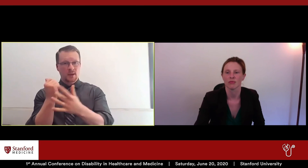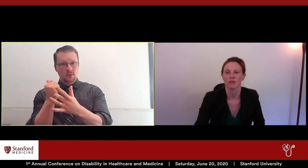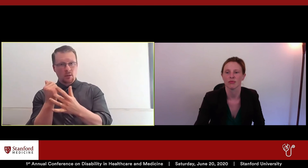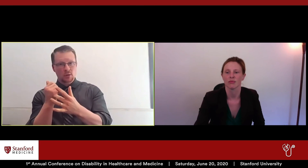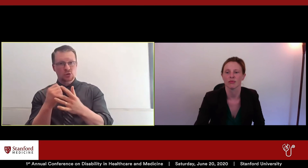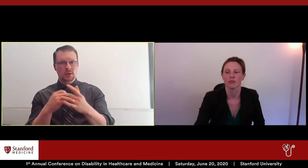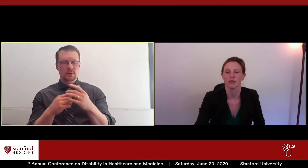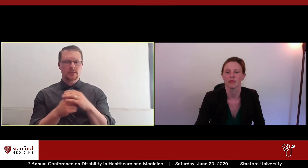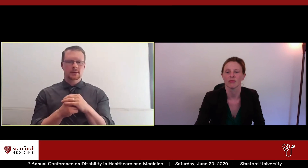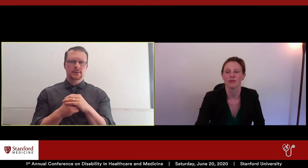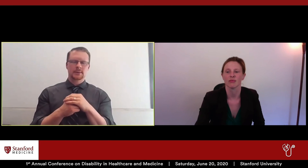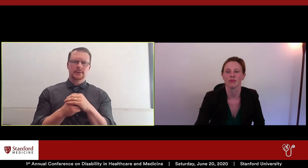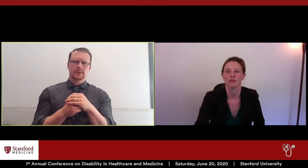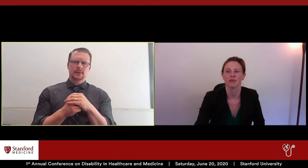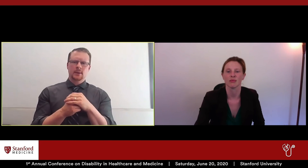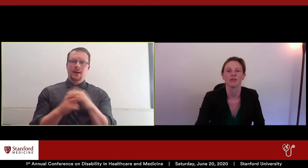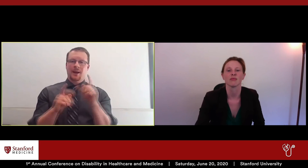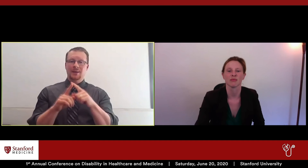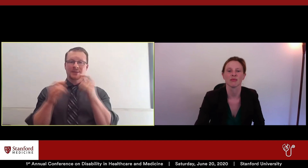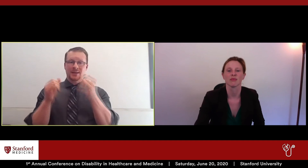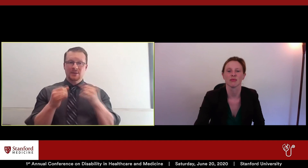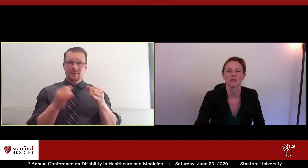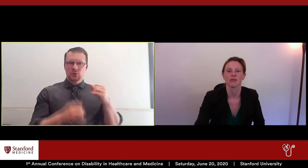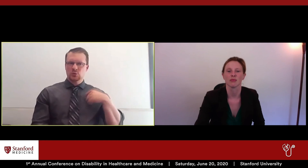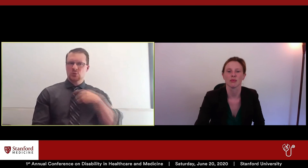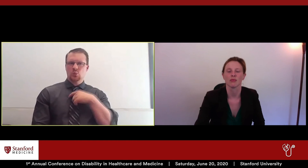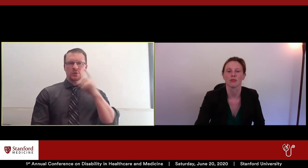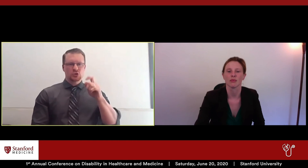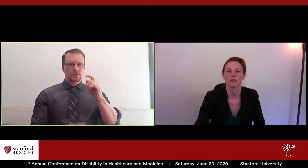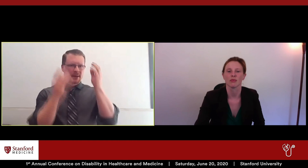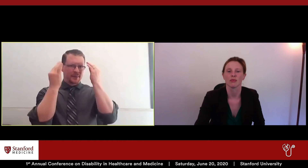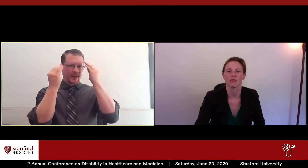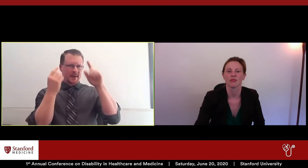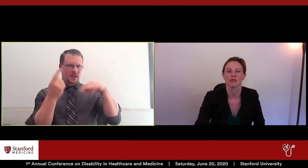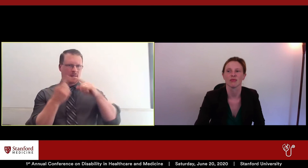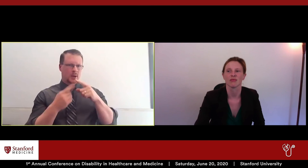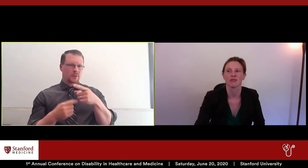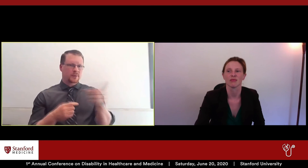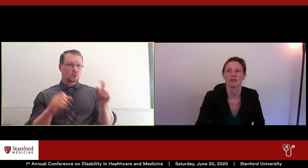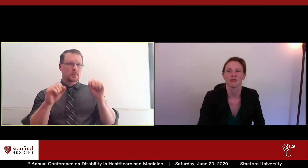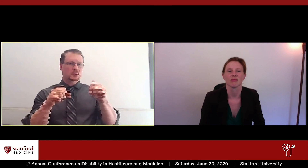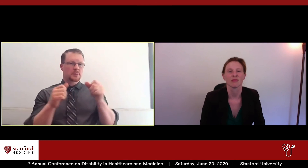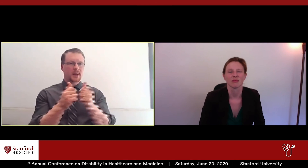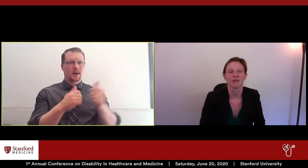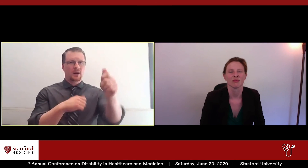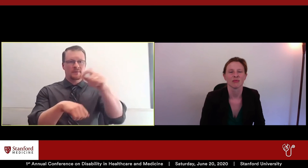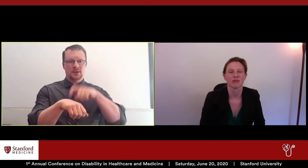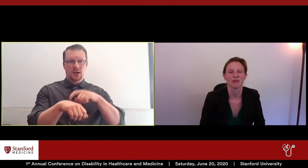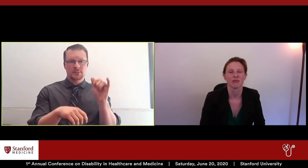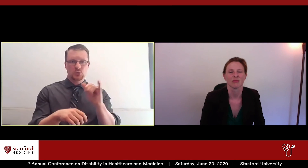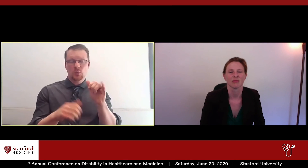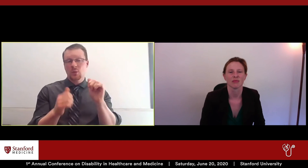using specific kind of technology as individuals, we should be thinking about those specifics